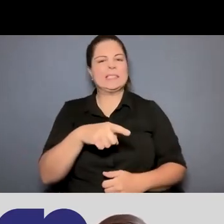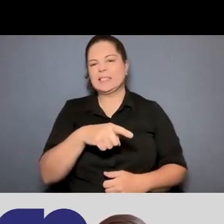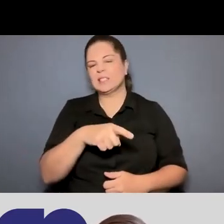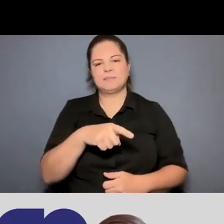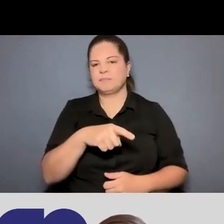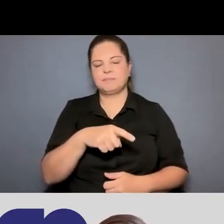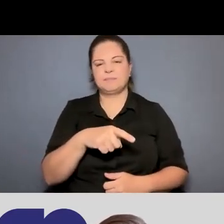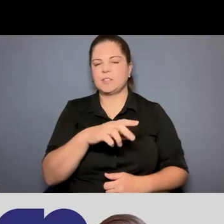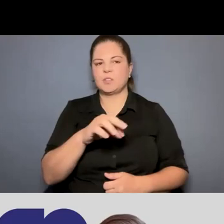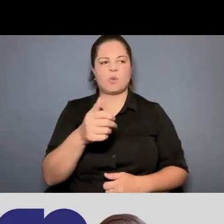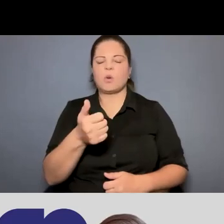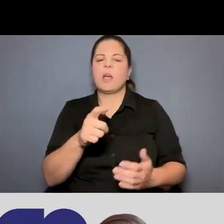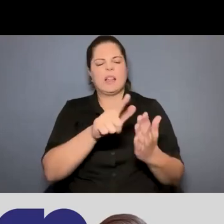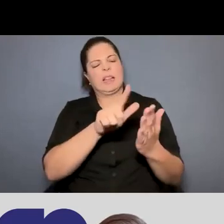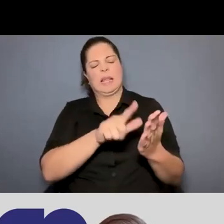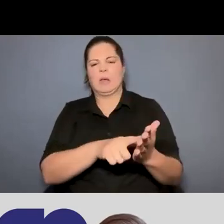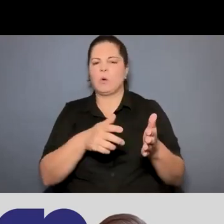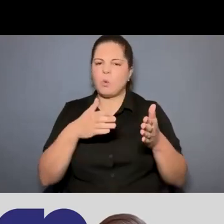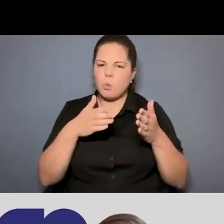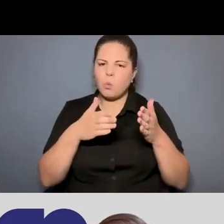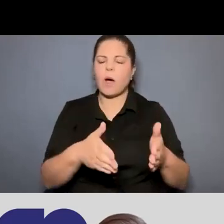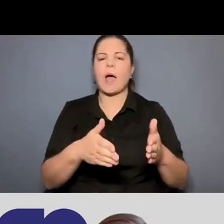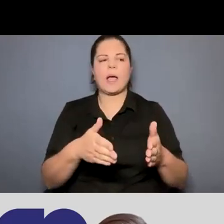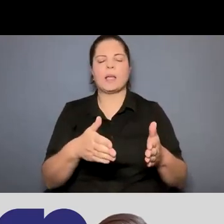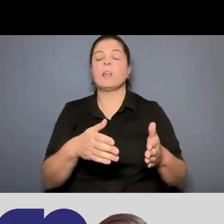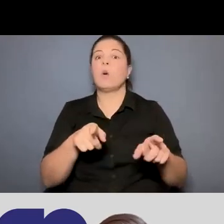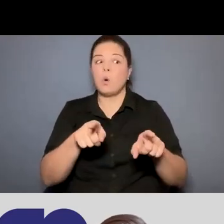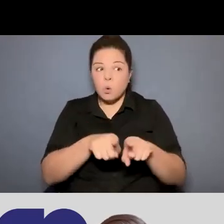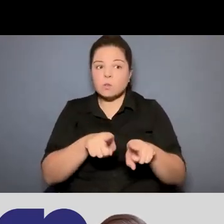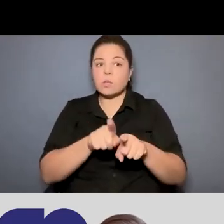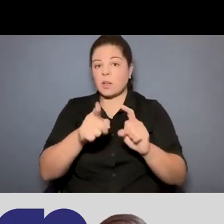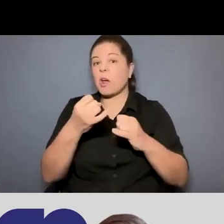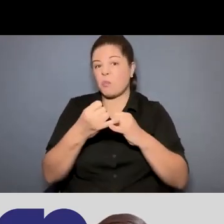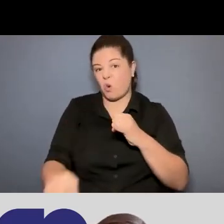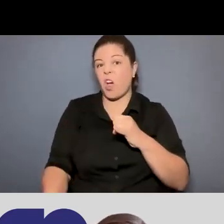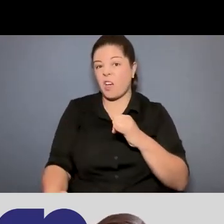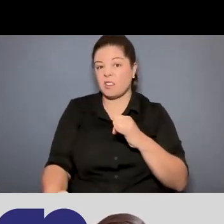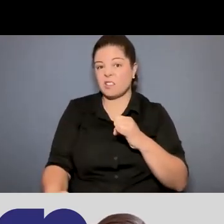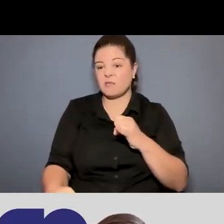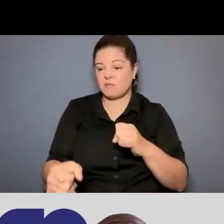reactive, and often contributed to ongoing harm to workers, and have failed to stop rising rates